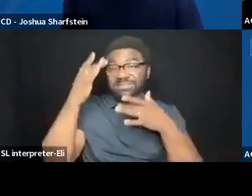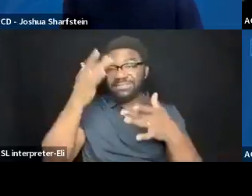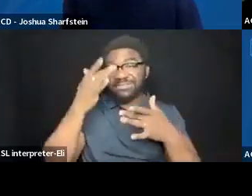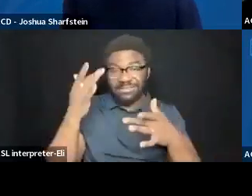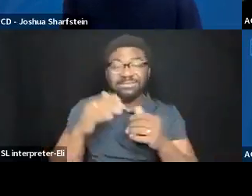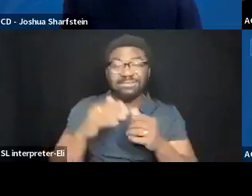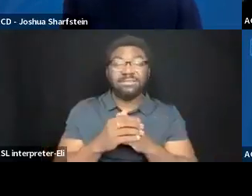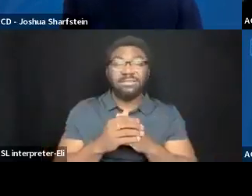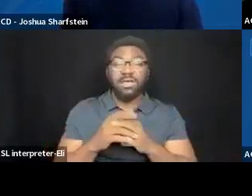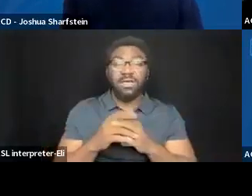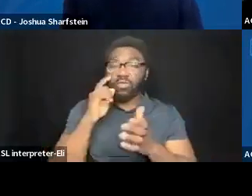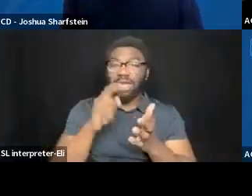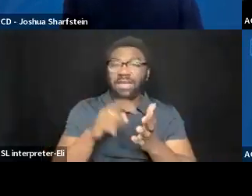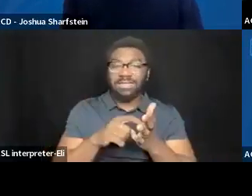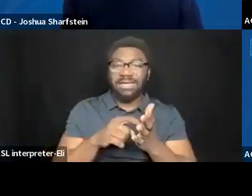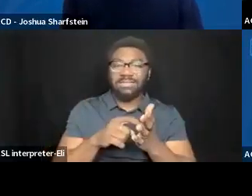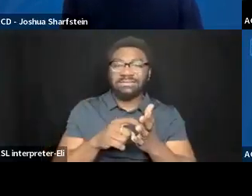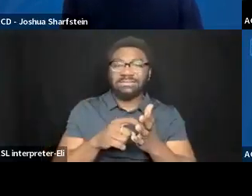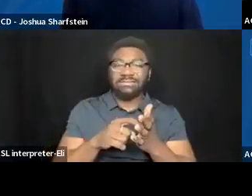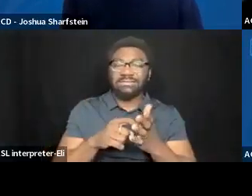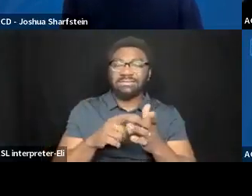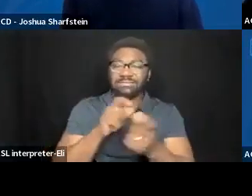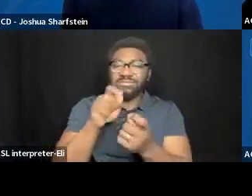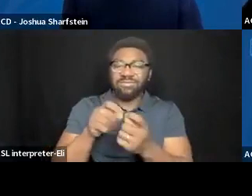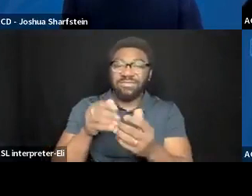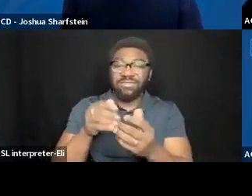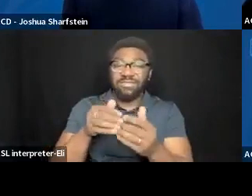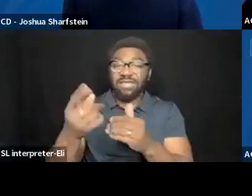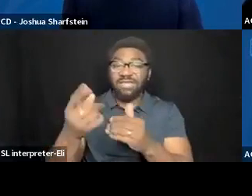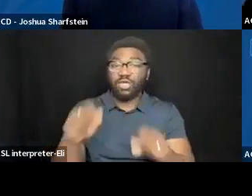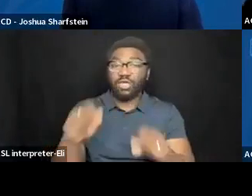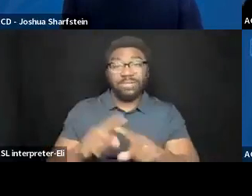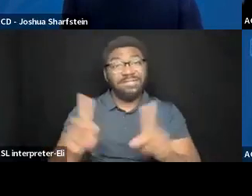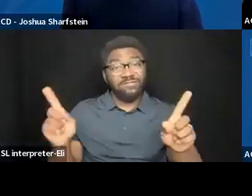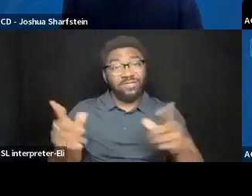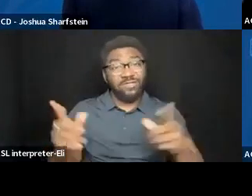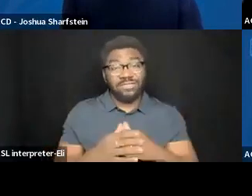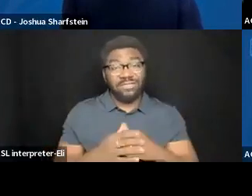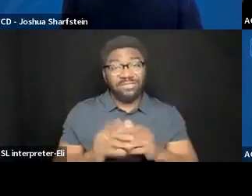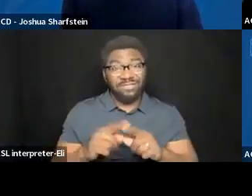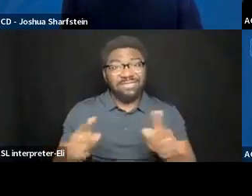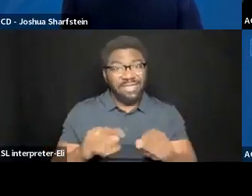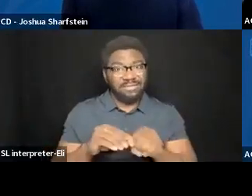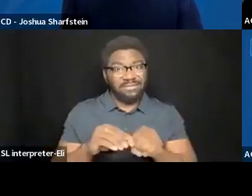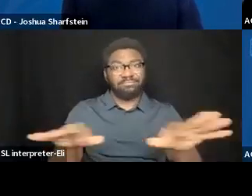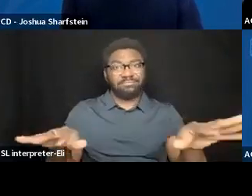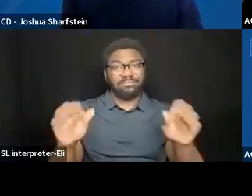that the next one could be something that's different, and that the issues of workplace safety are